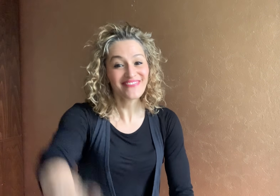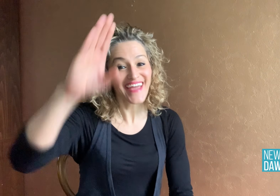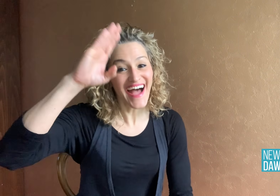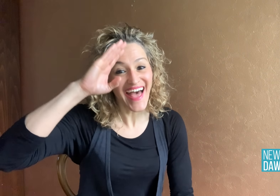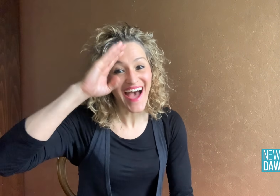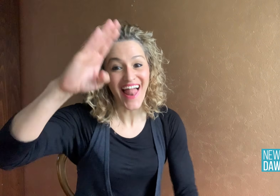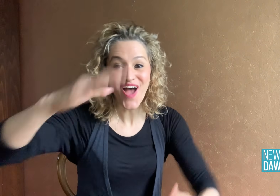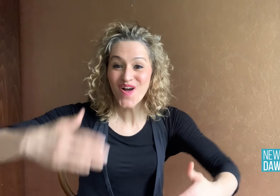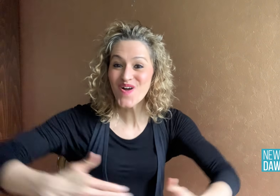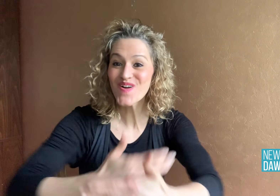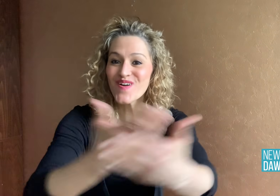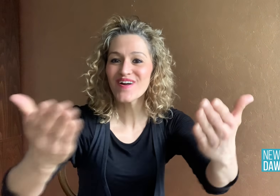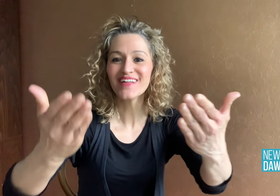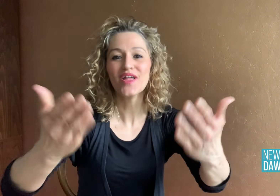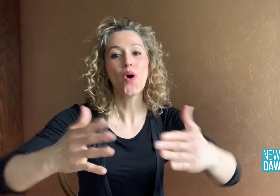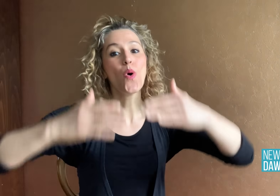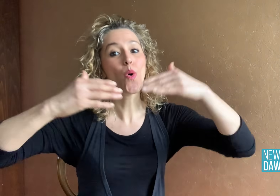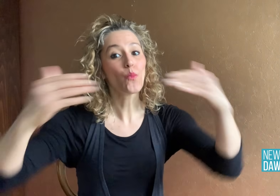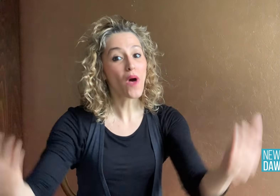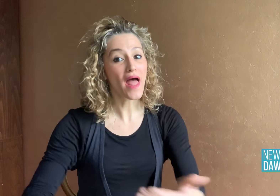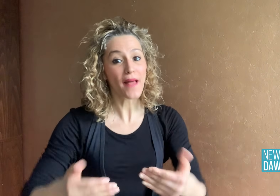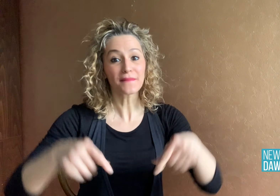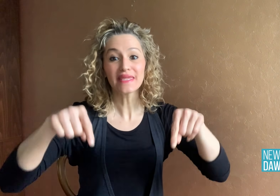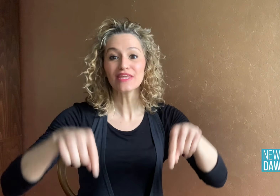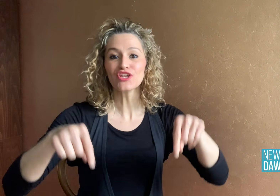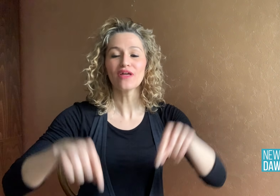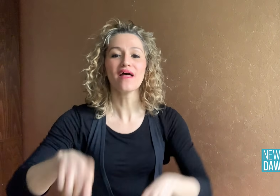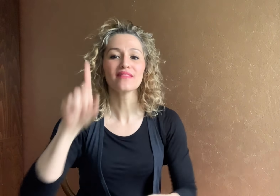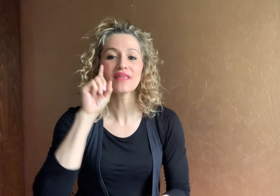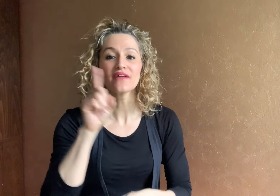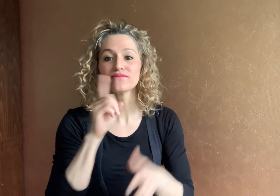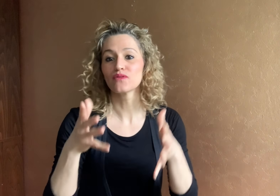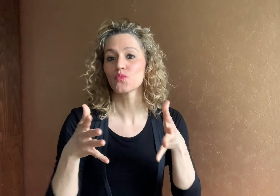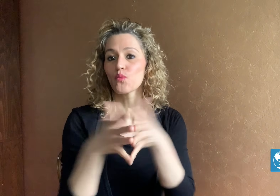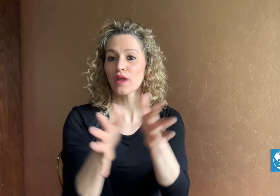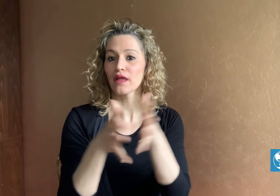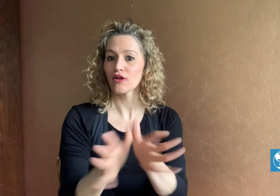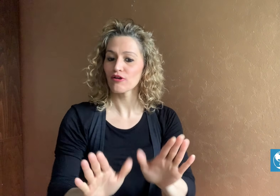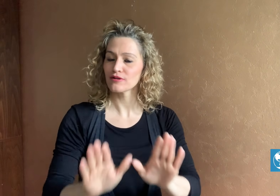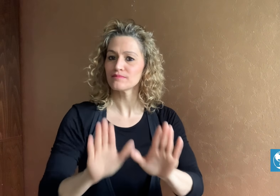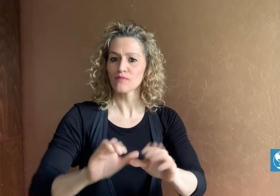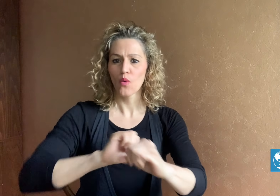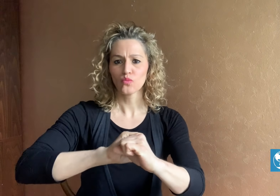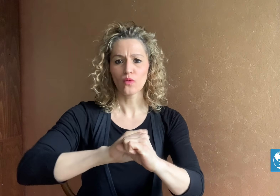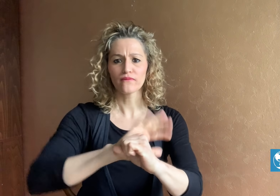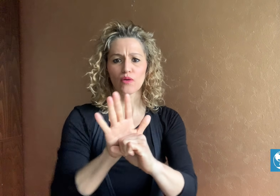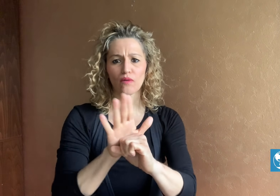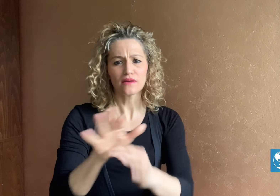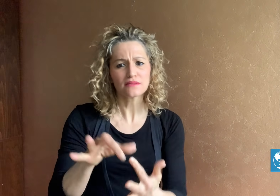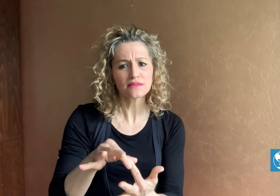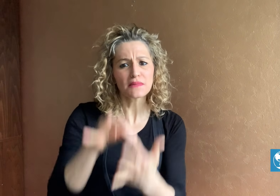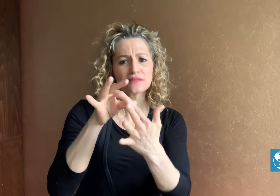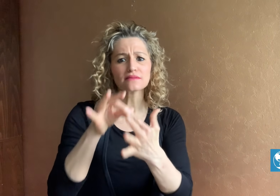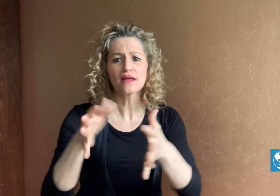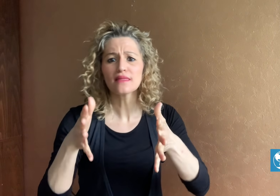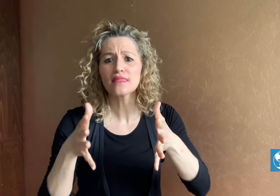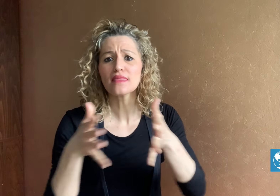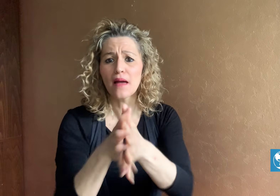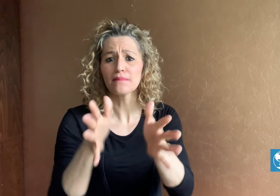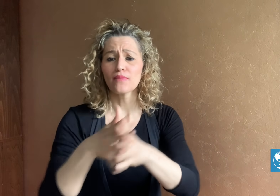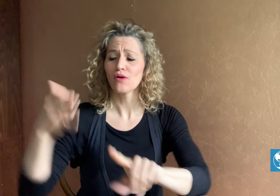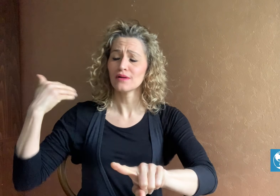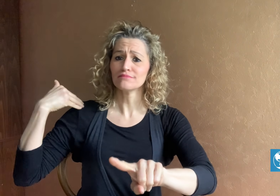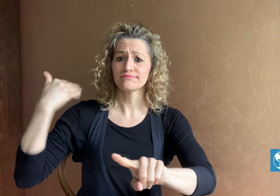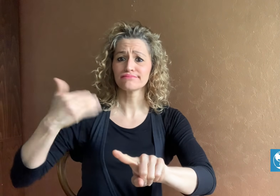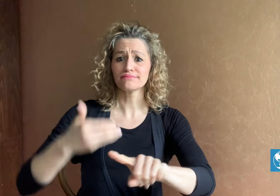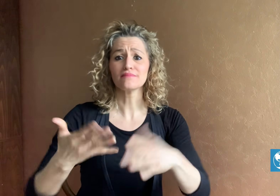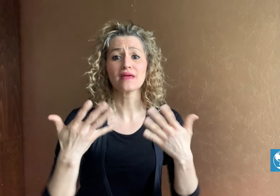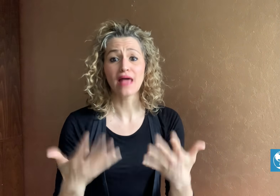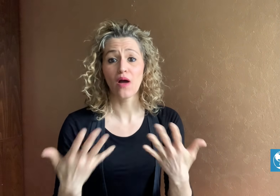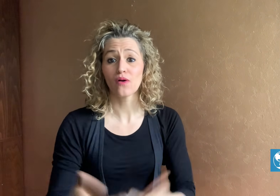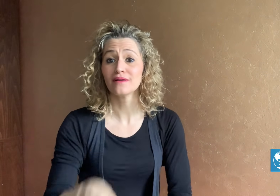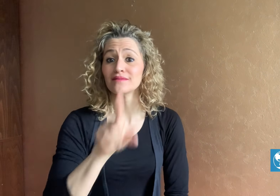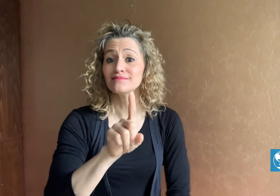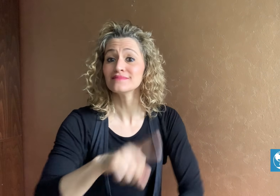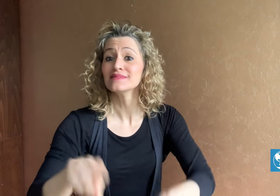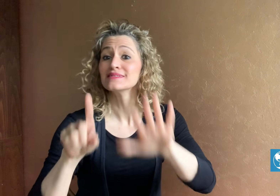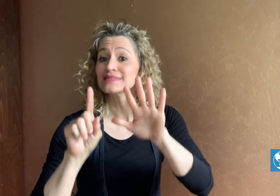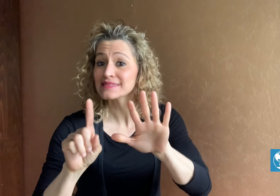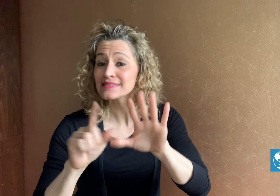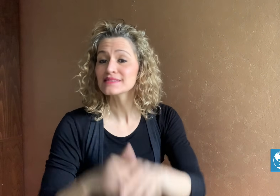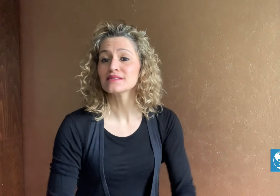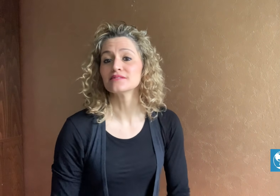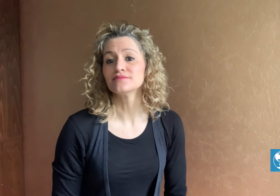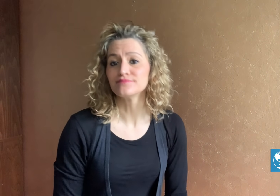Hello! Welcome to this DeafWire's coronavirus special report#16!